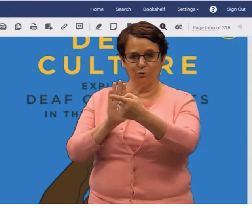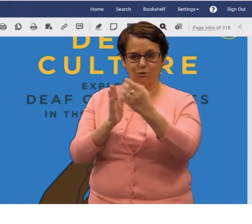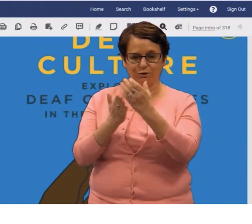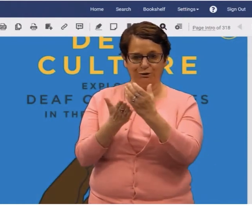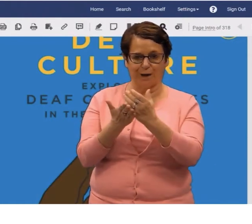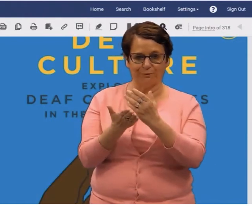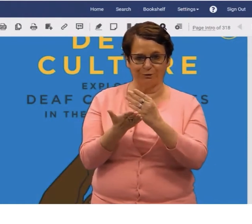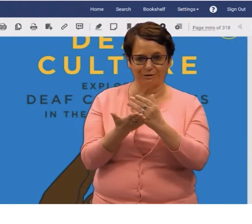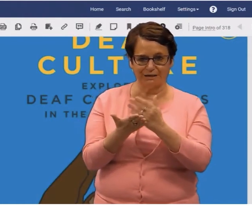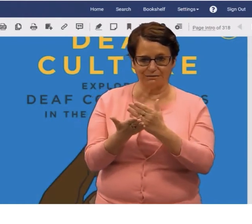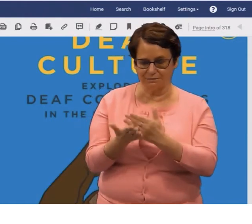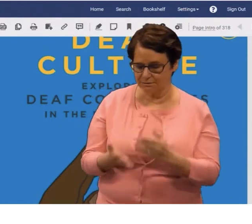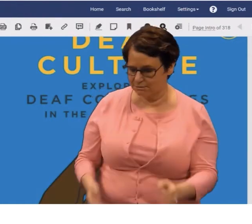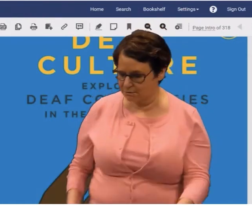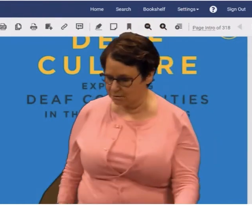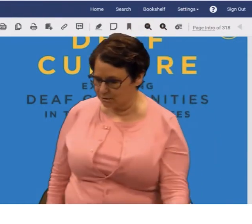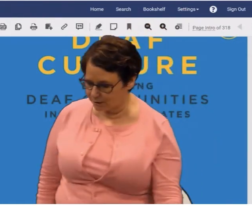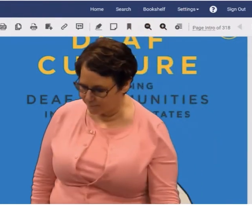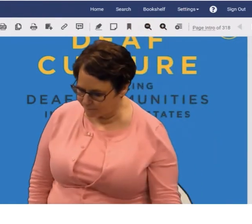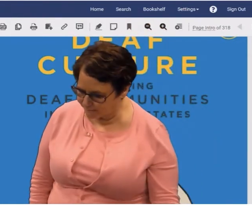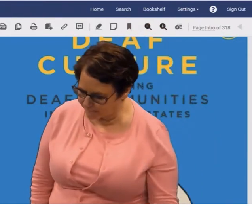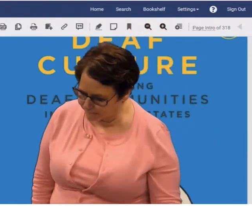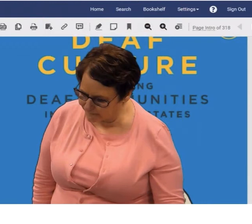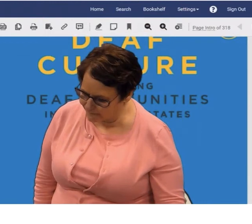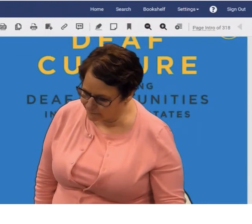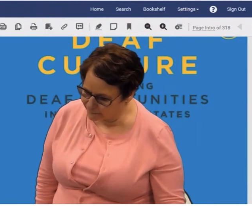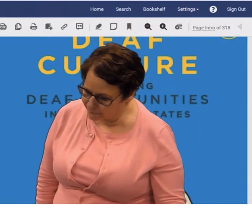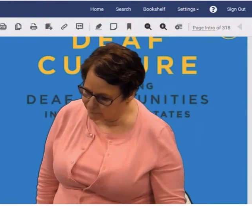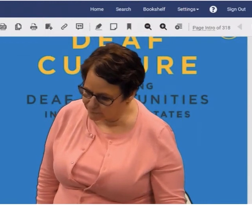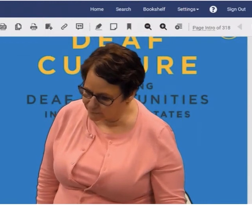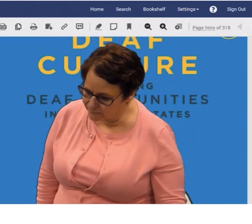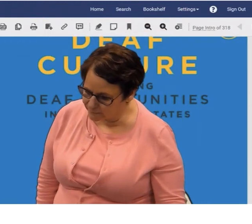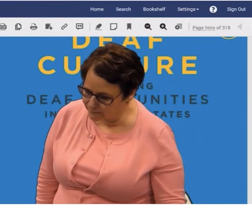and also search within the book. First let me show you the table of contents.